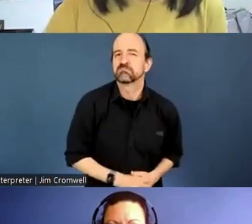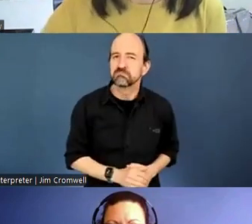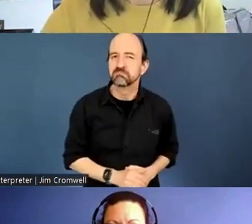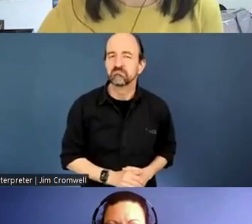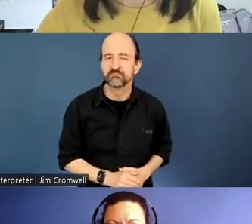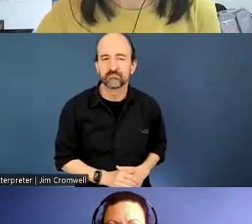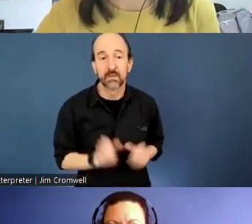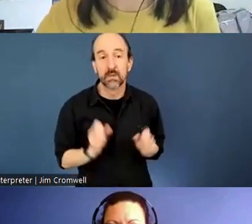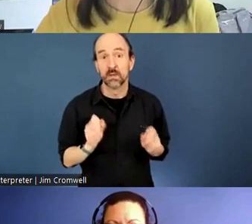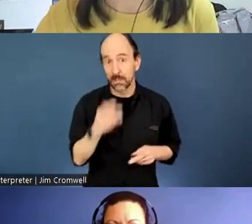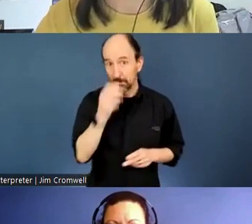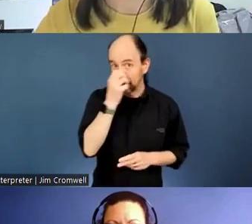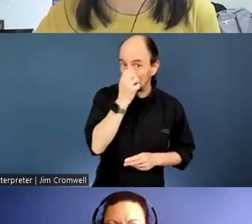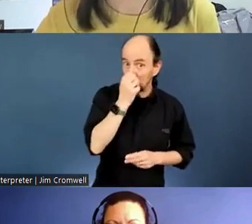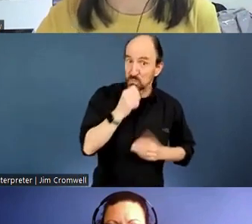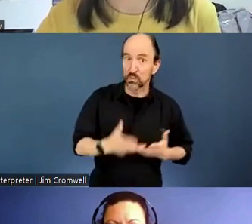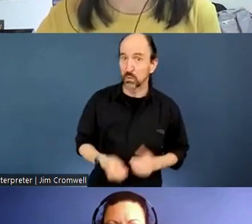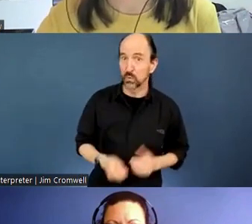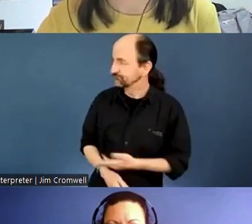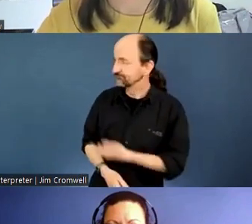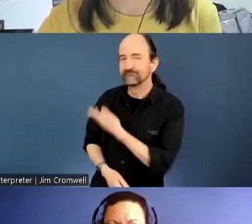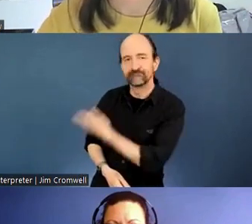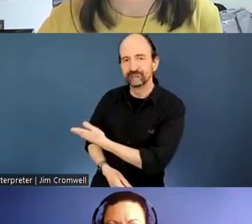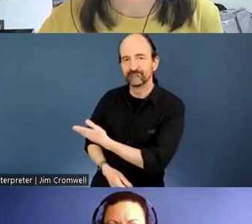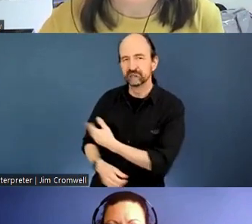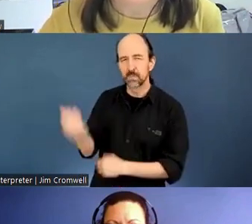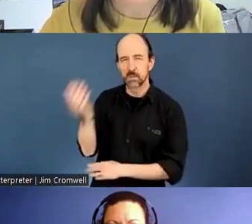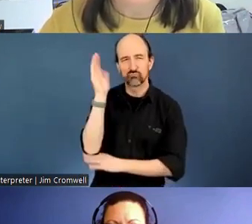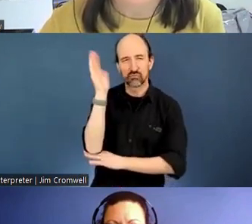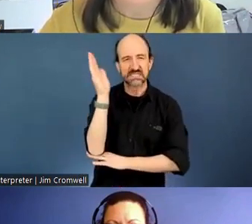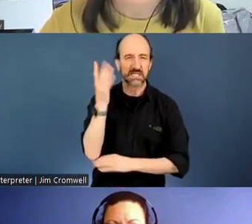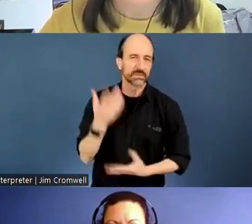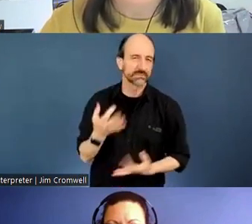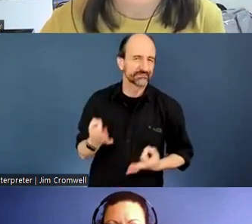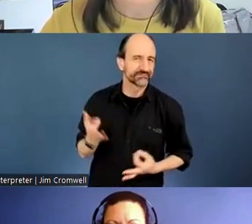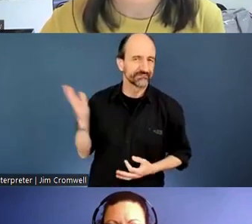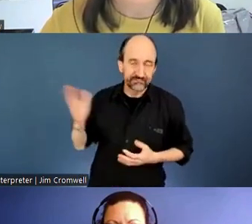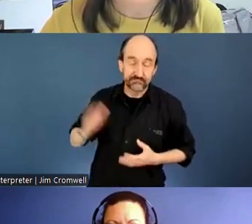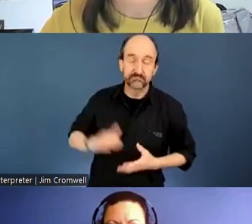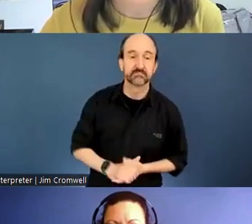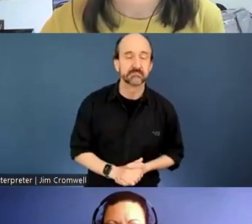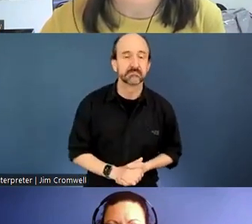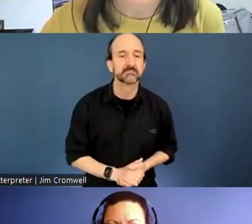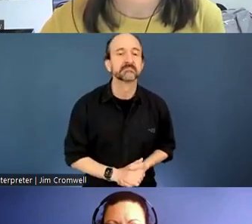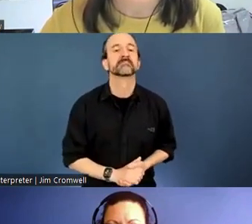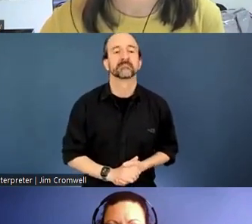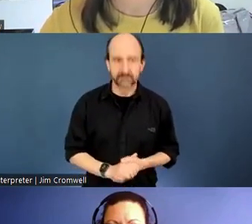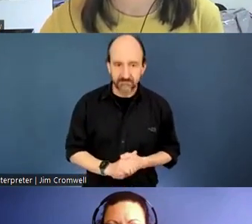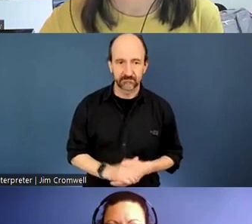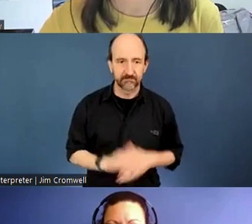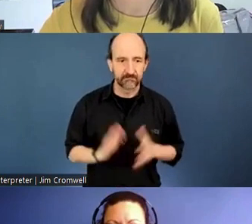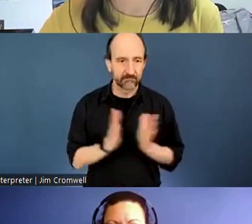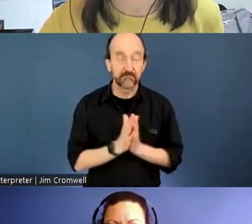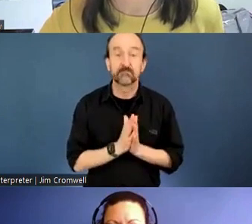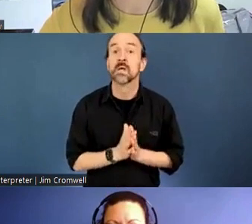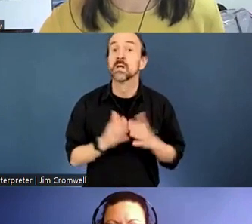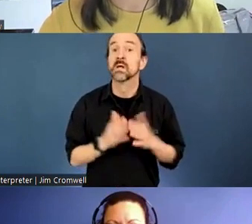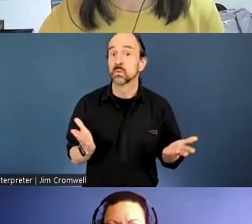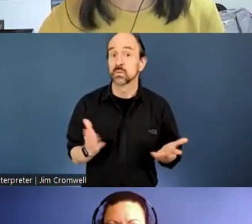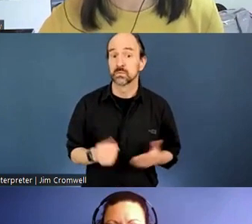our presentation. So then this moves us into